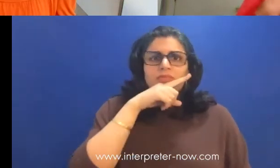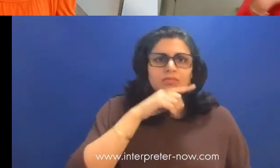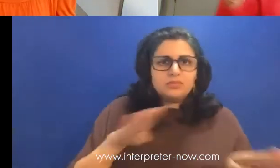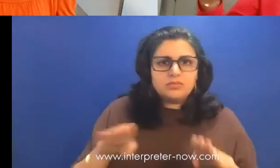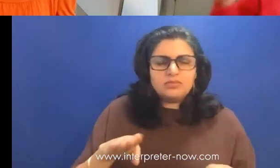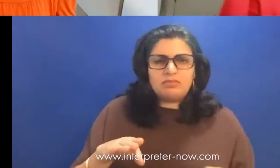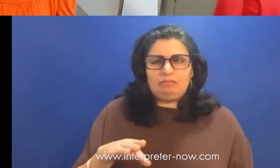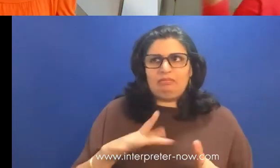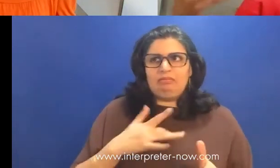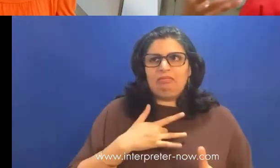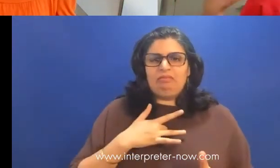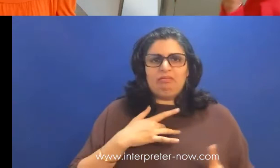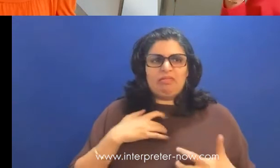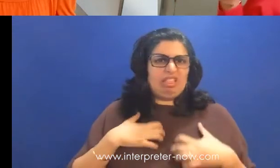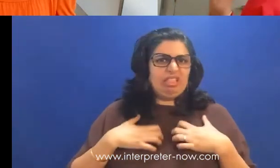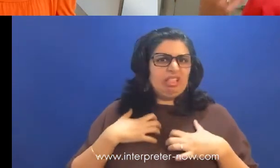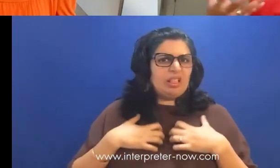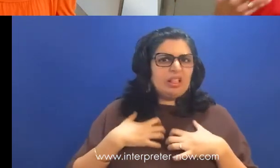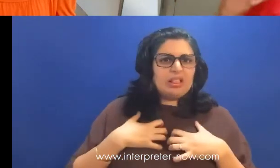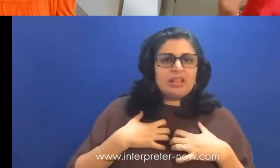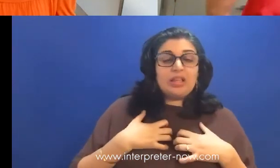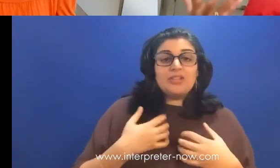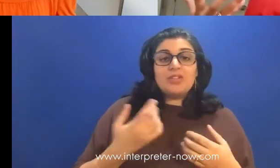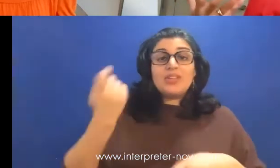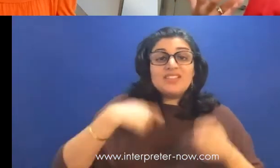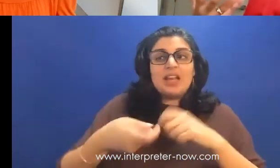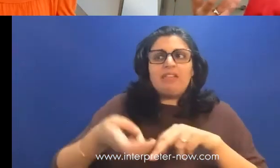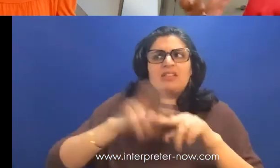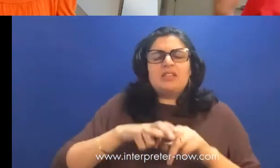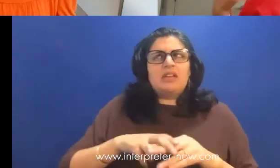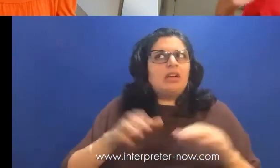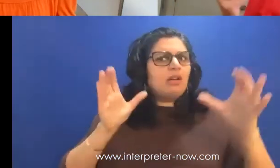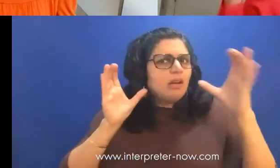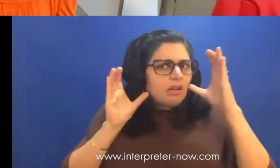And so, rather than sitting with that and actively listening, every time they say something,